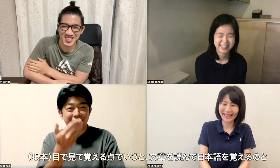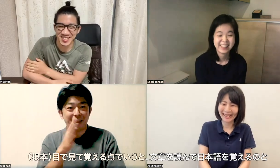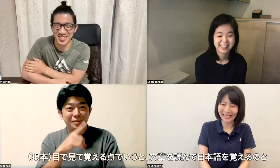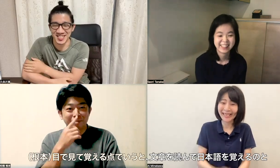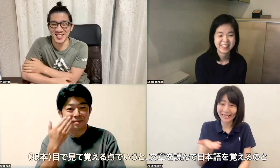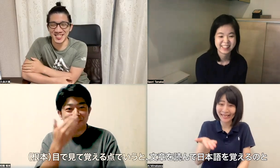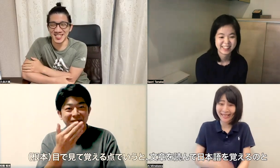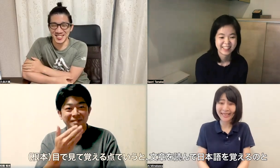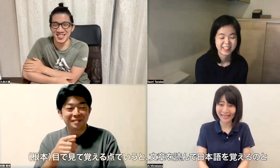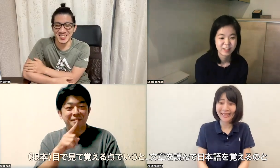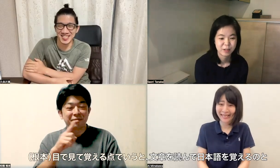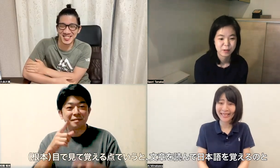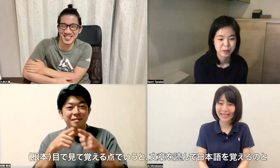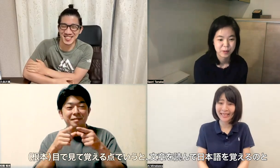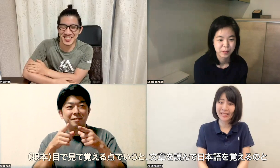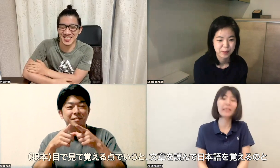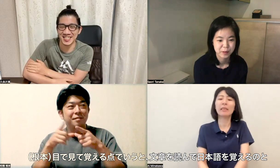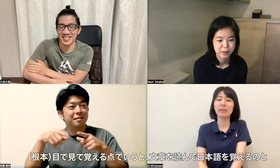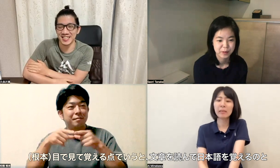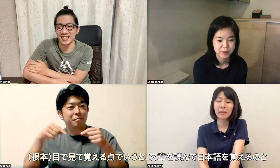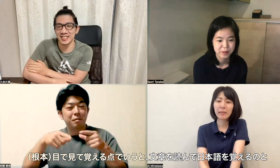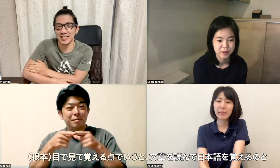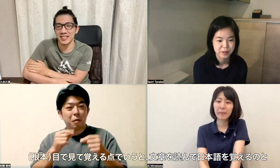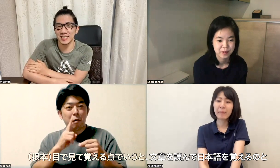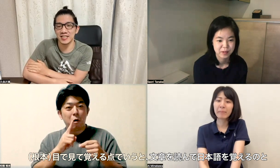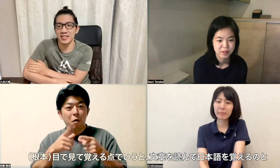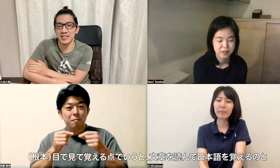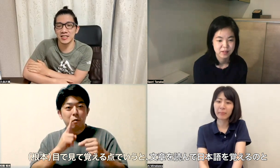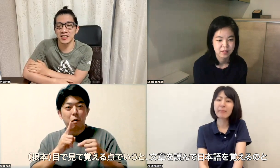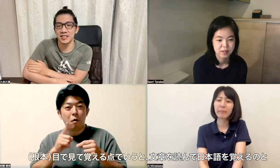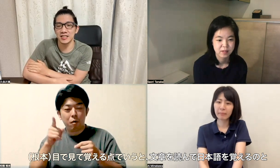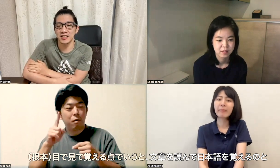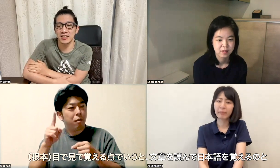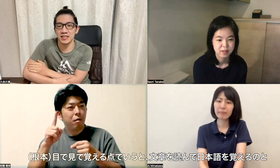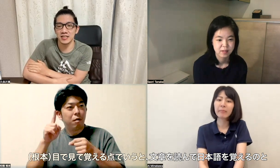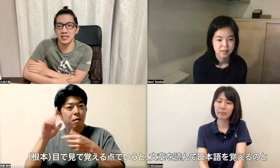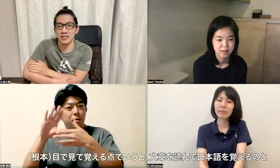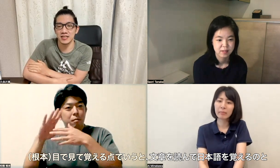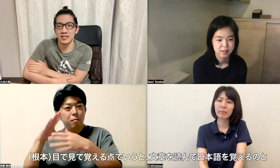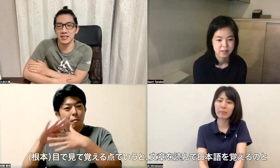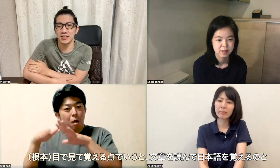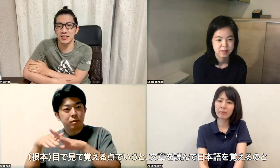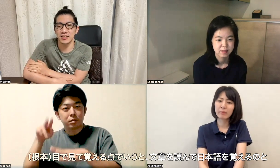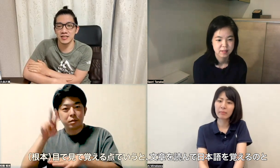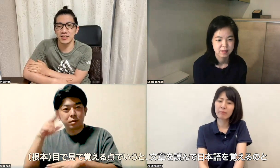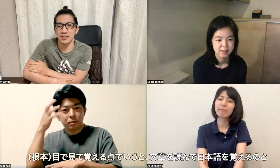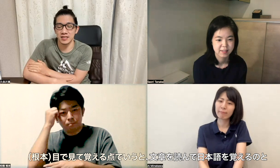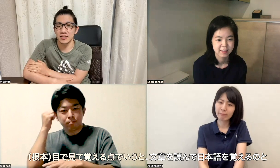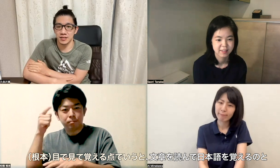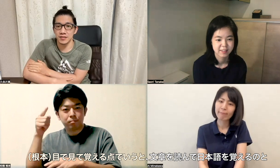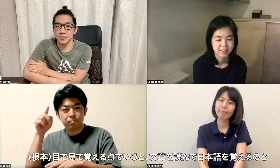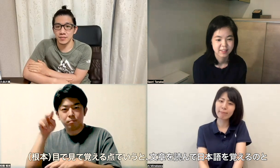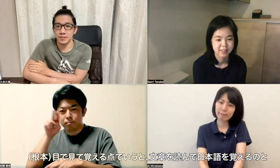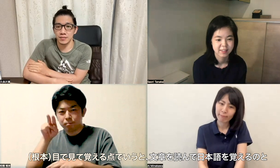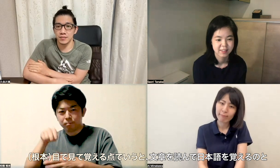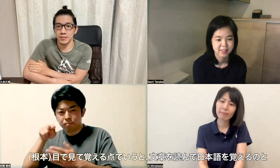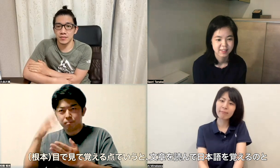(KN) In terms of memorizing visually, is there any difference